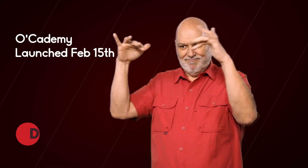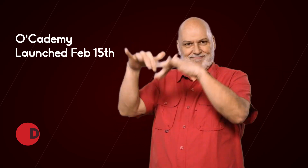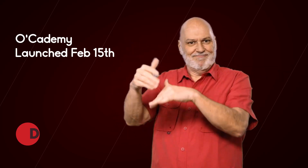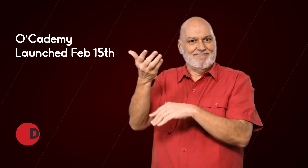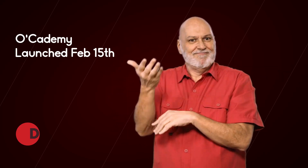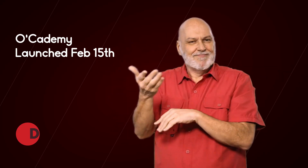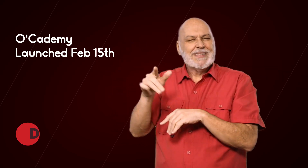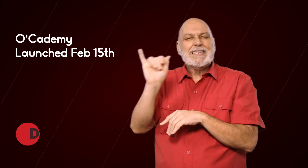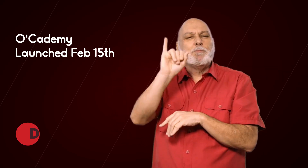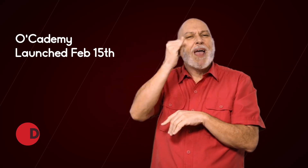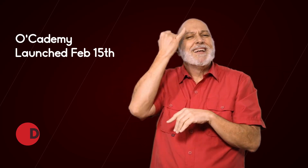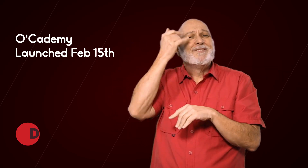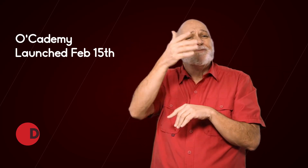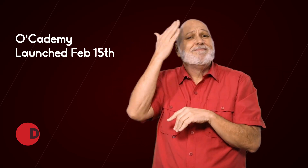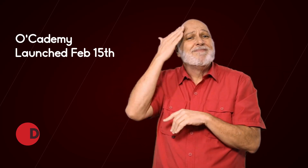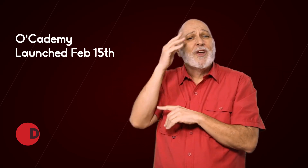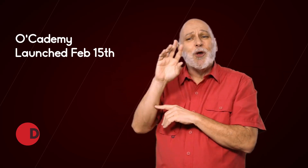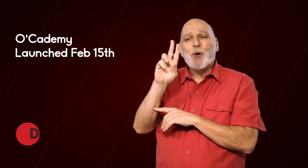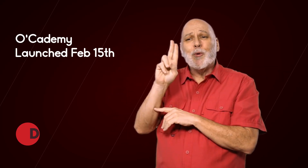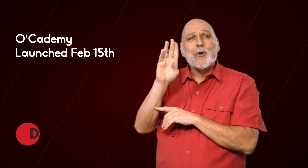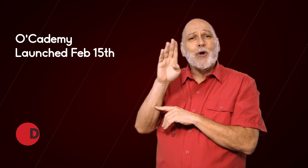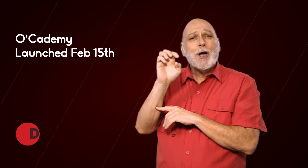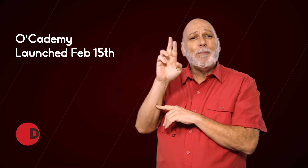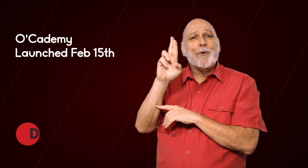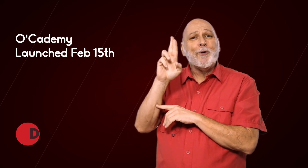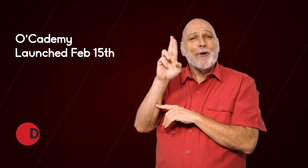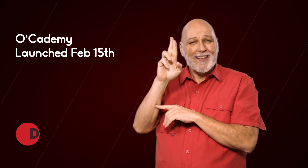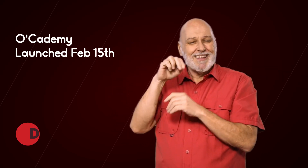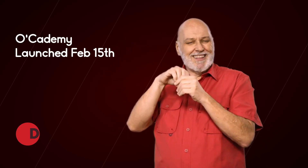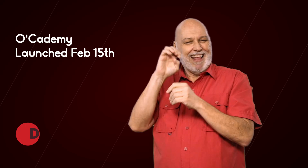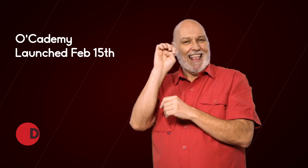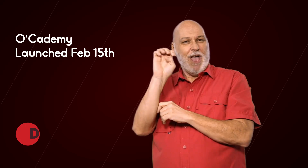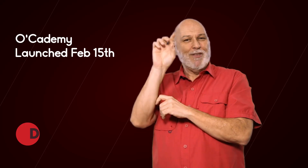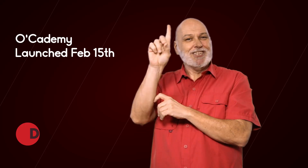education related services.